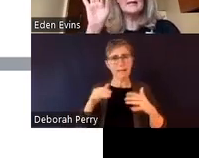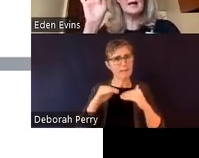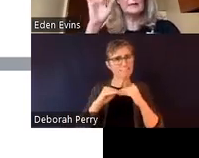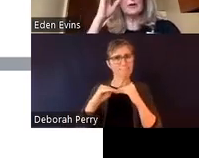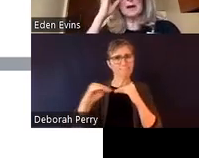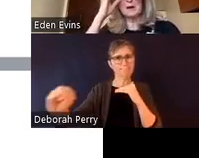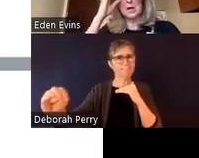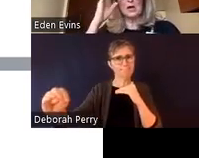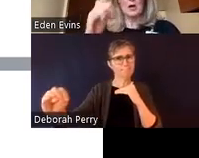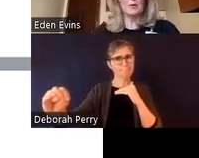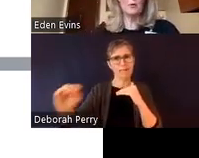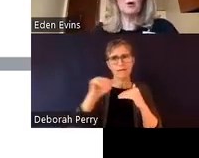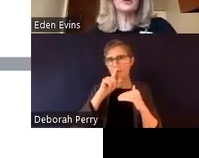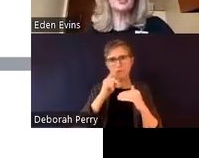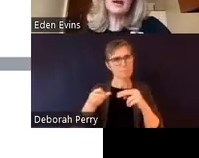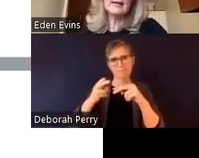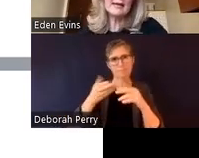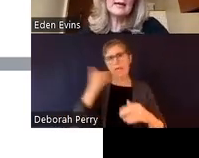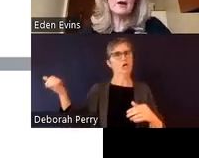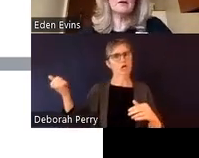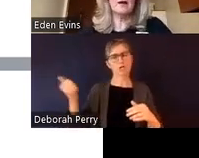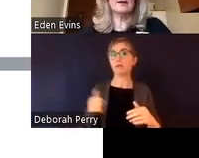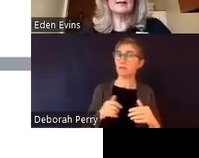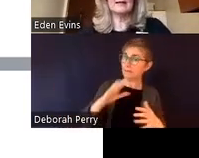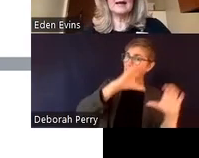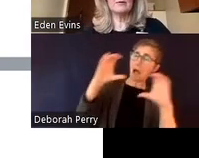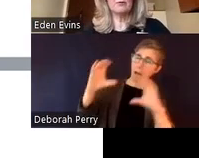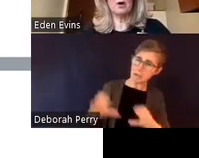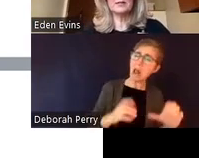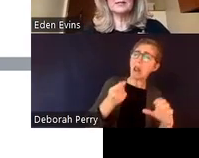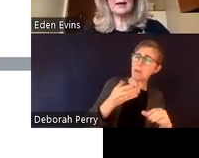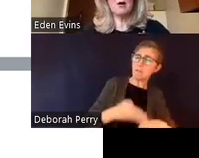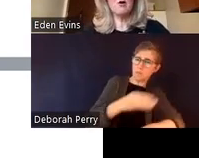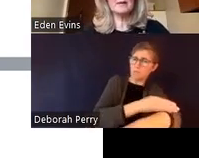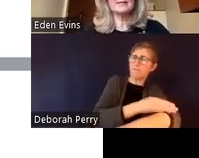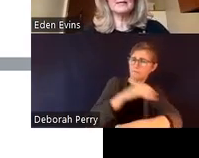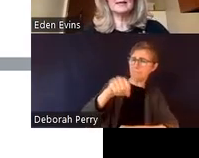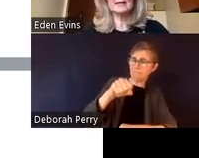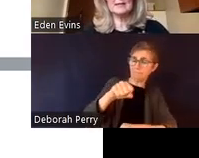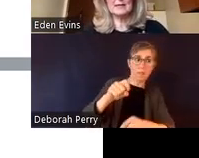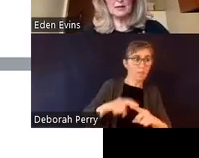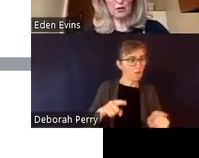got a little better but what was striking here - and that I really want to take home - is that on